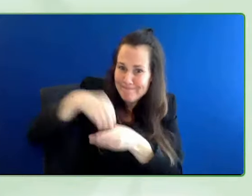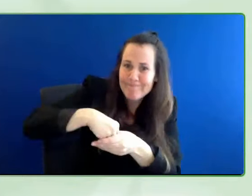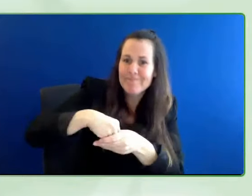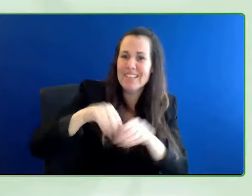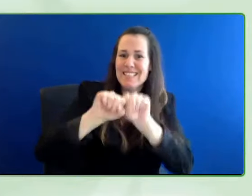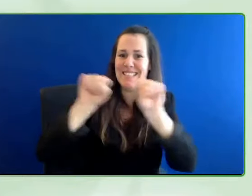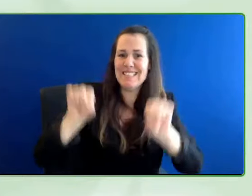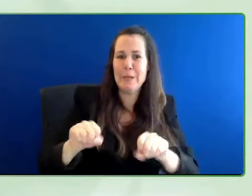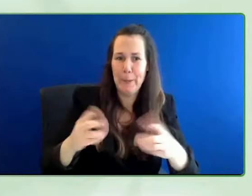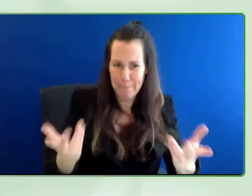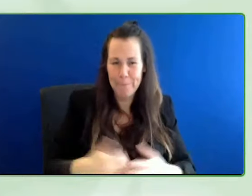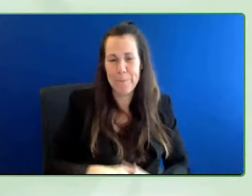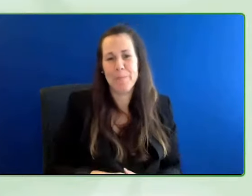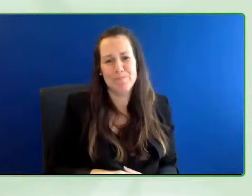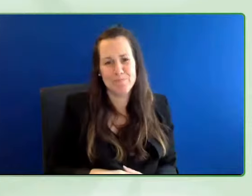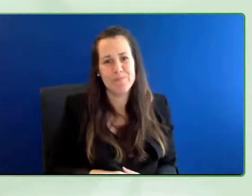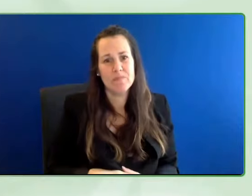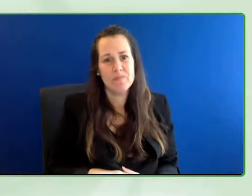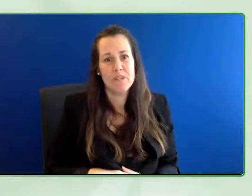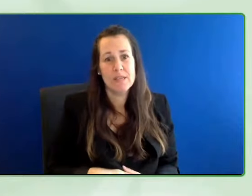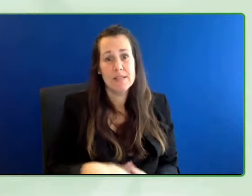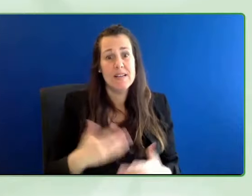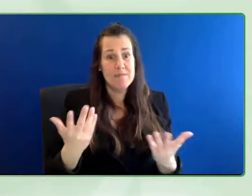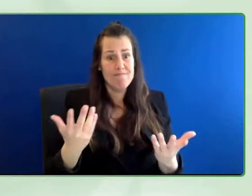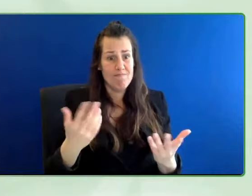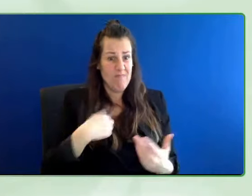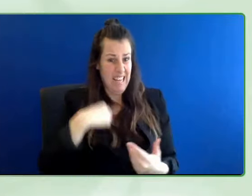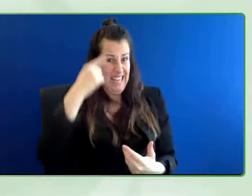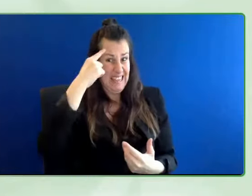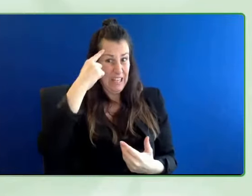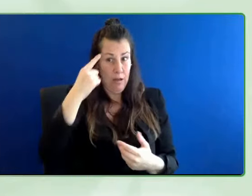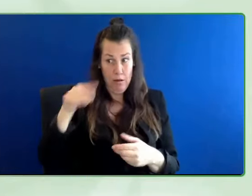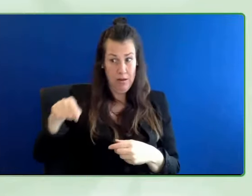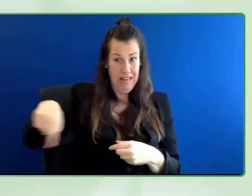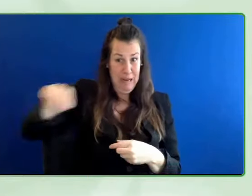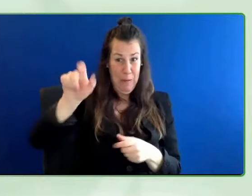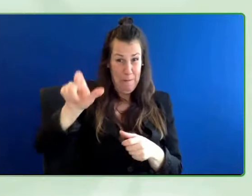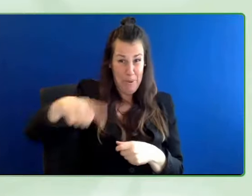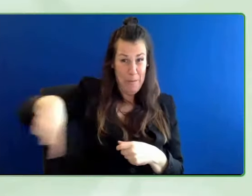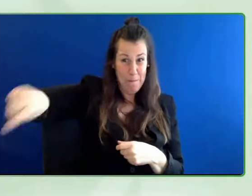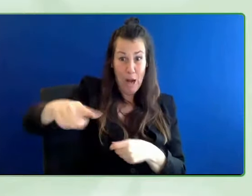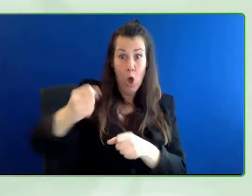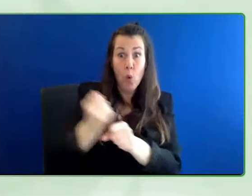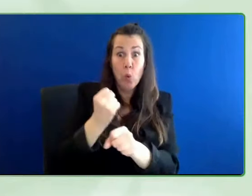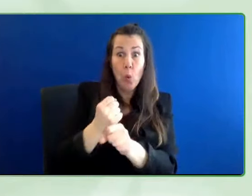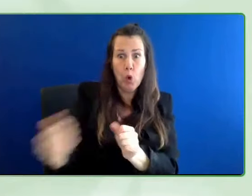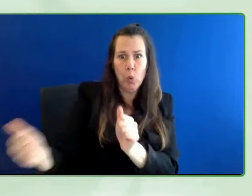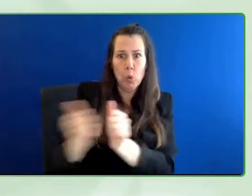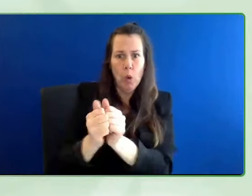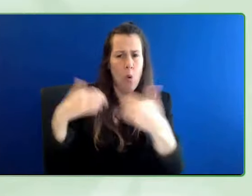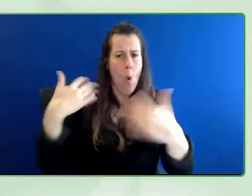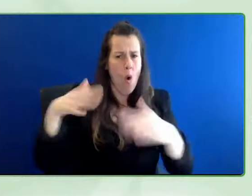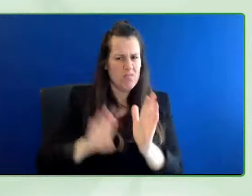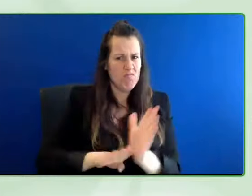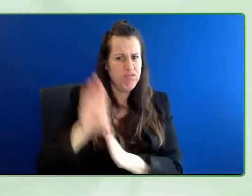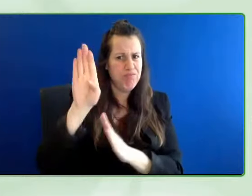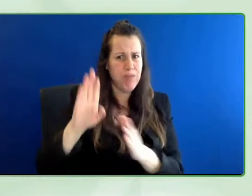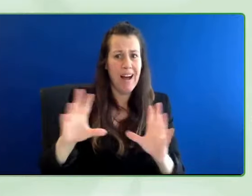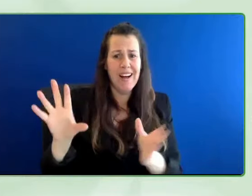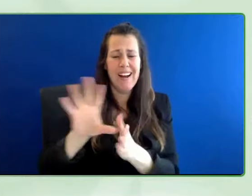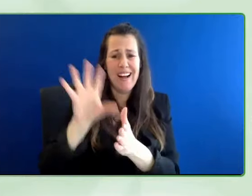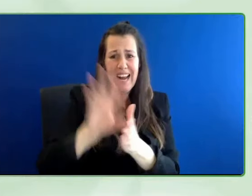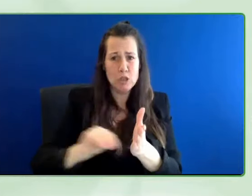given the assessments from the assessments, the products, and the centres that are linked